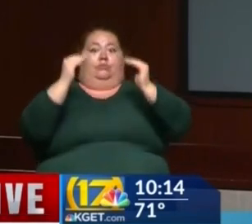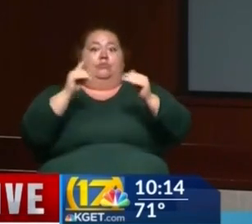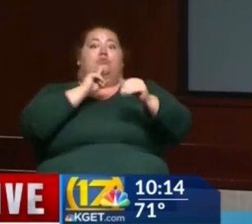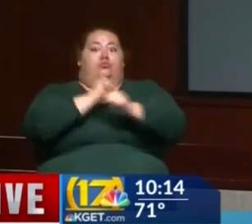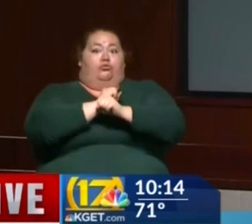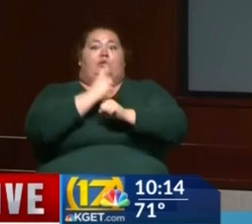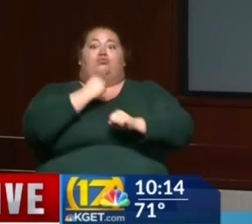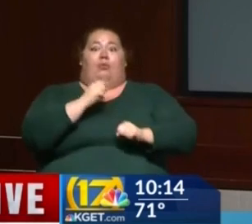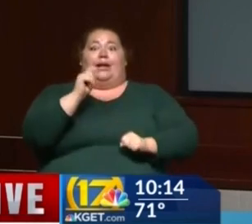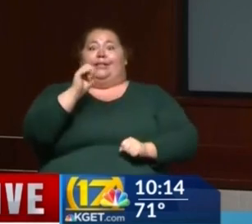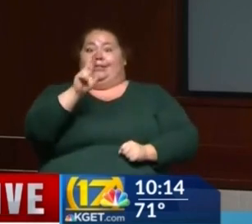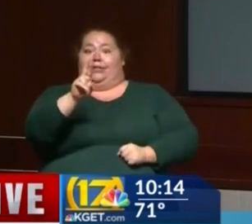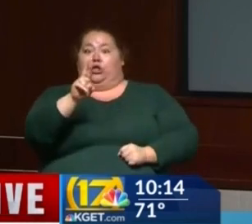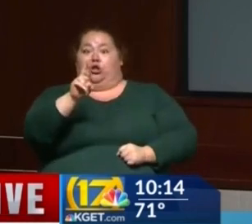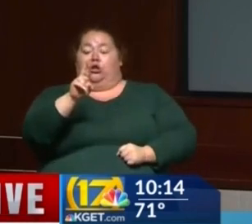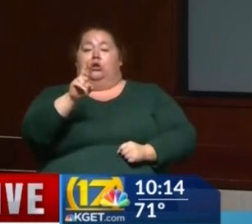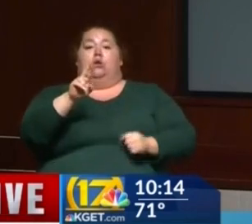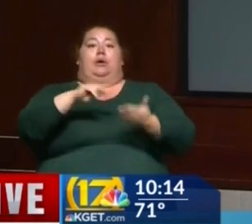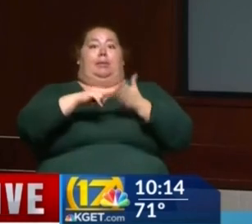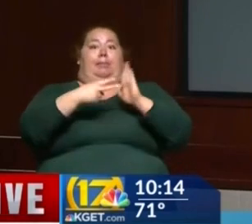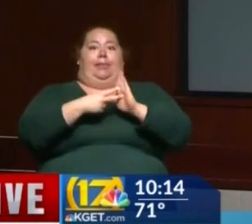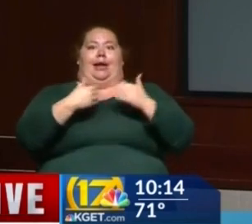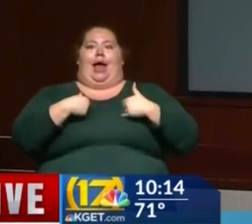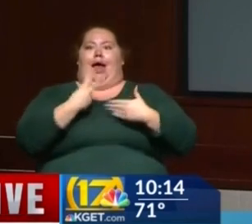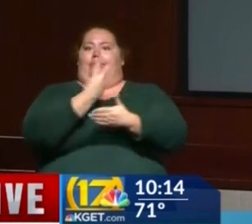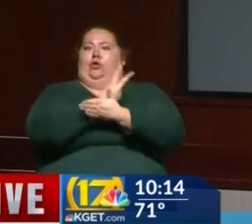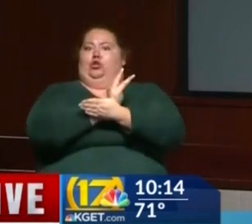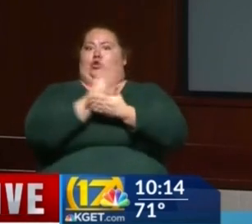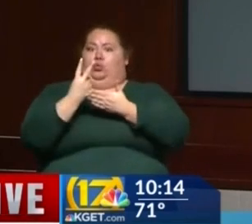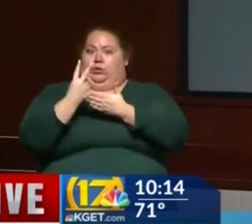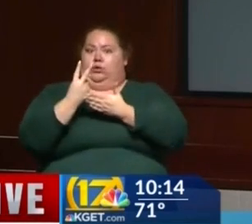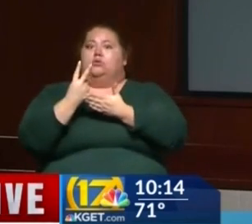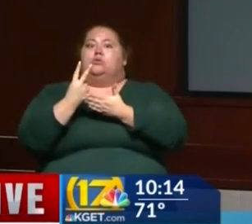IF OUR COUNTY IS MOVED INTO THE